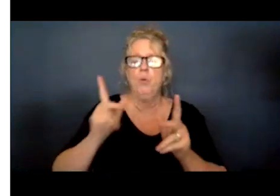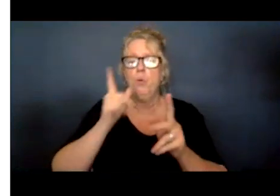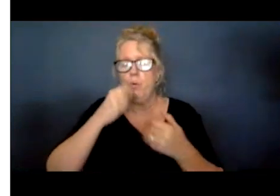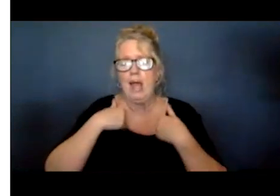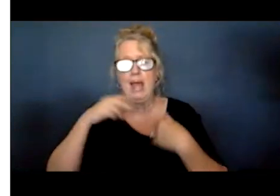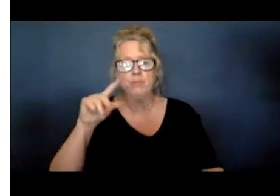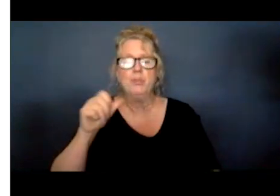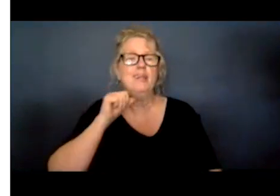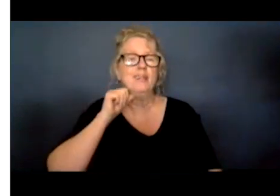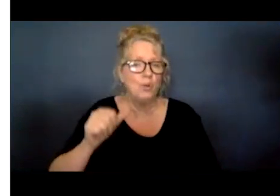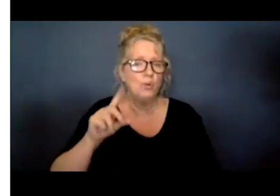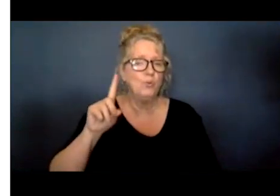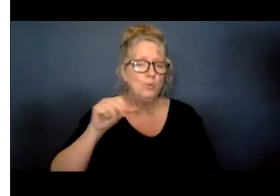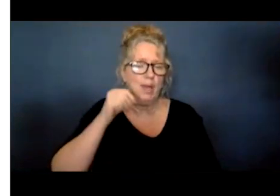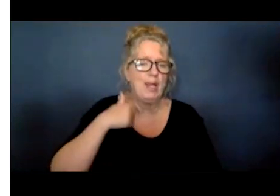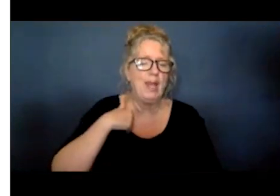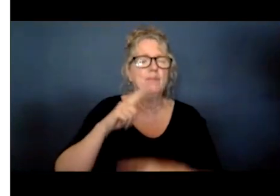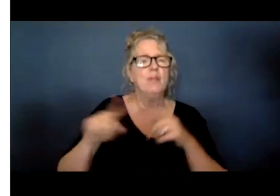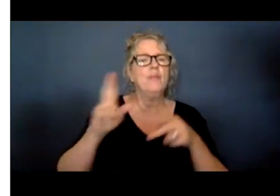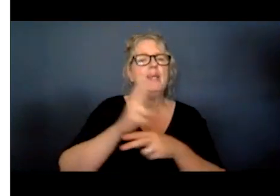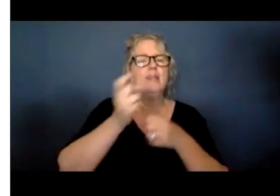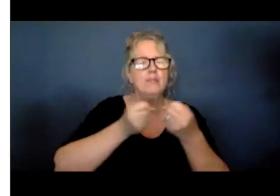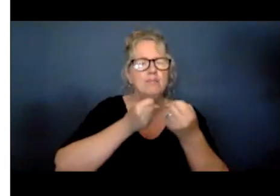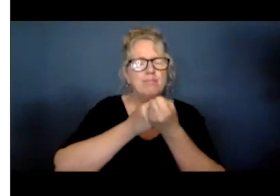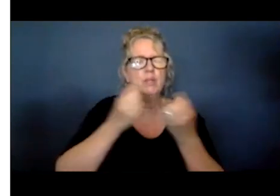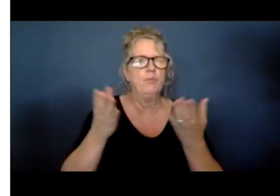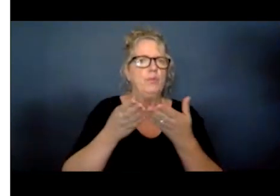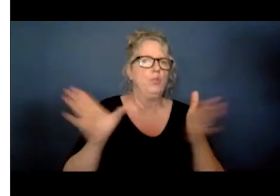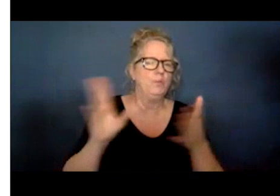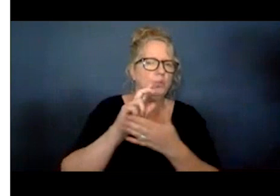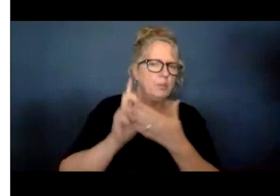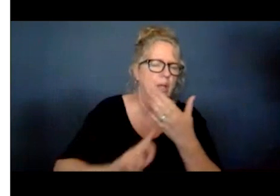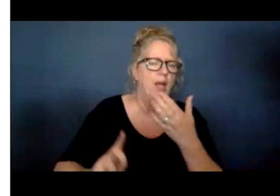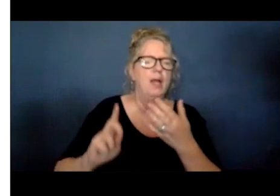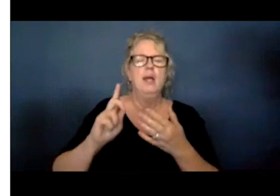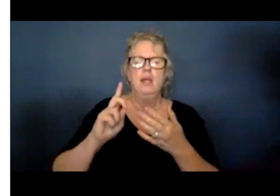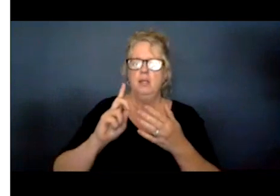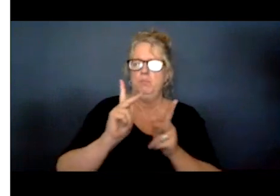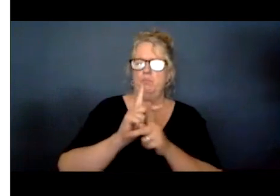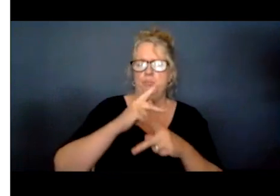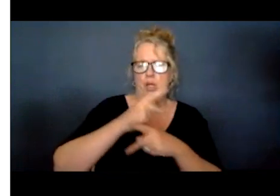This approach reflects the principles of universal design – designing products and environments to be